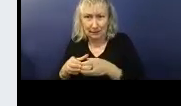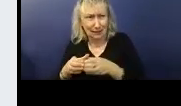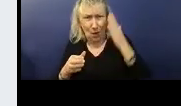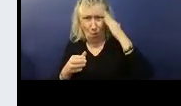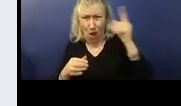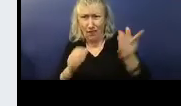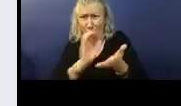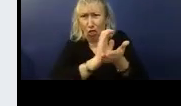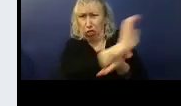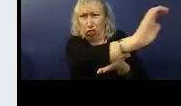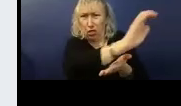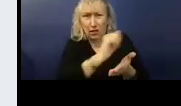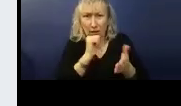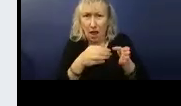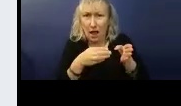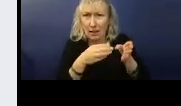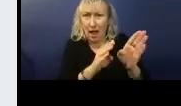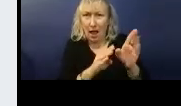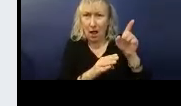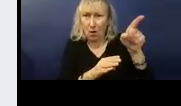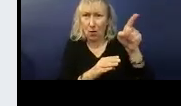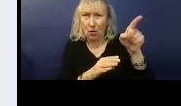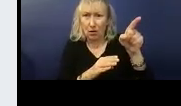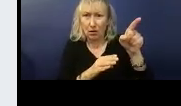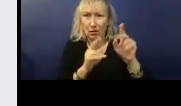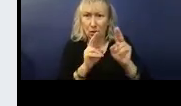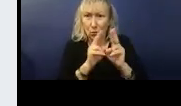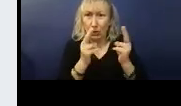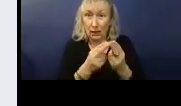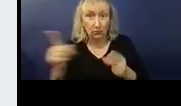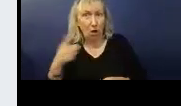included and the confidentiality. Yeah, that's, that's a good question. L'Oreal.